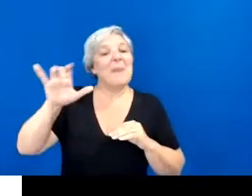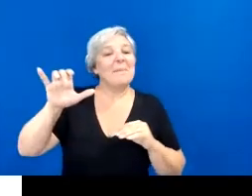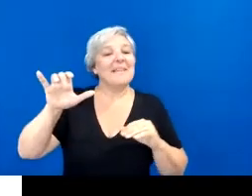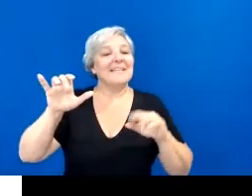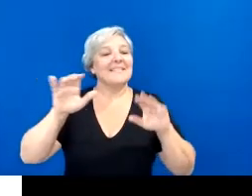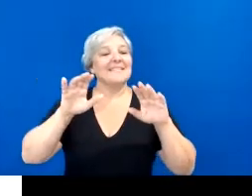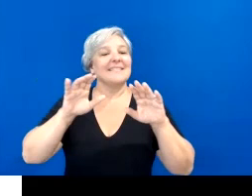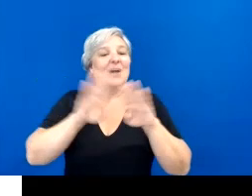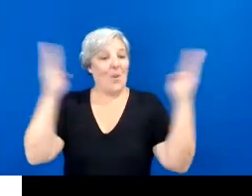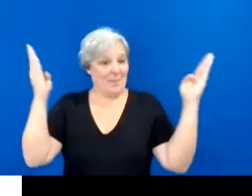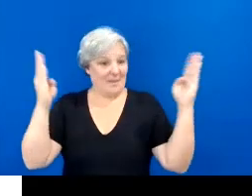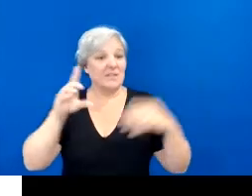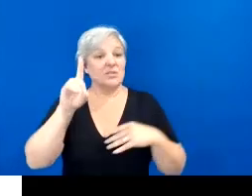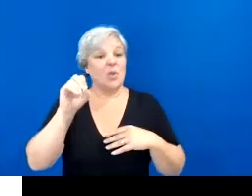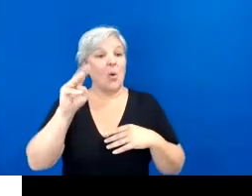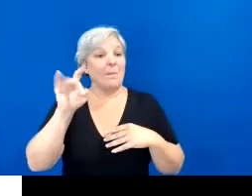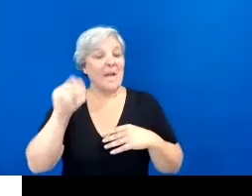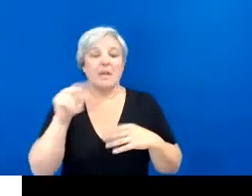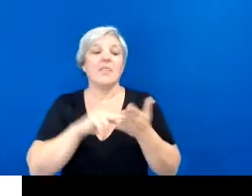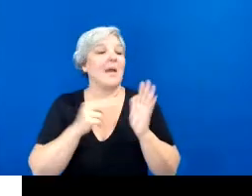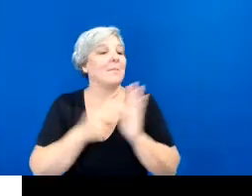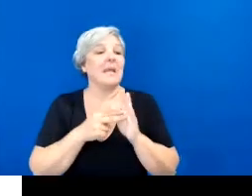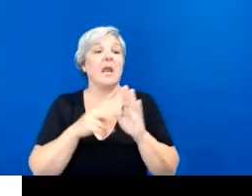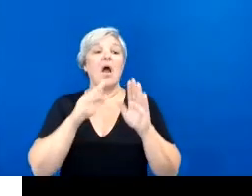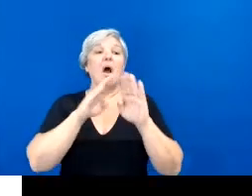and you can basically do anything that you want with them.